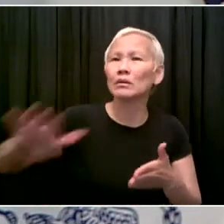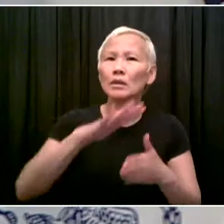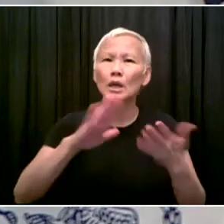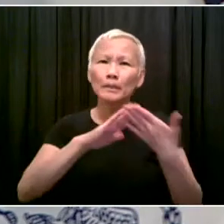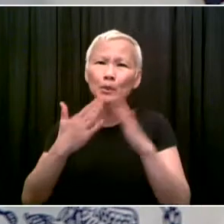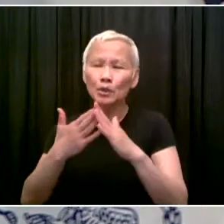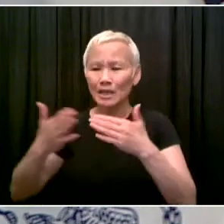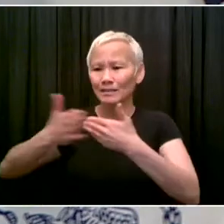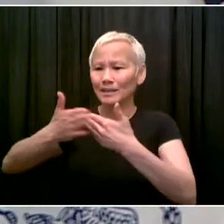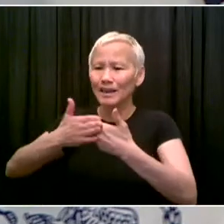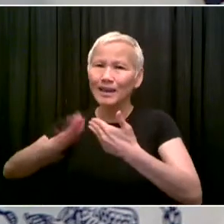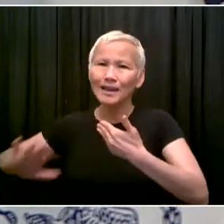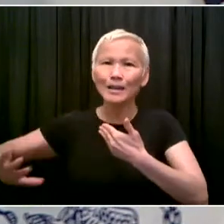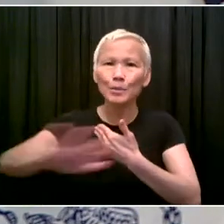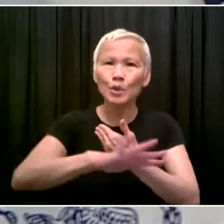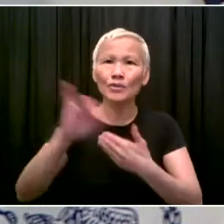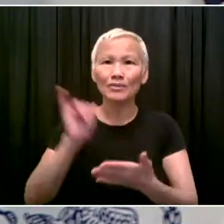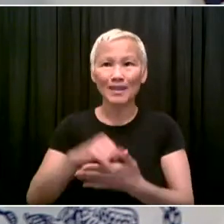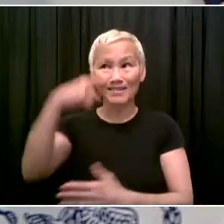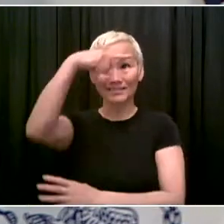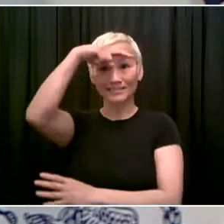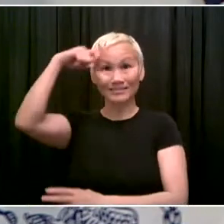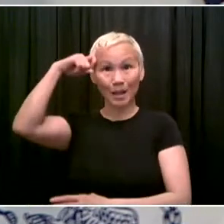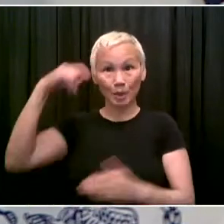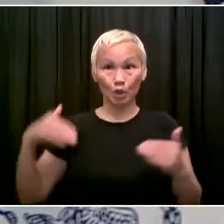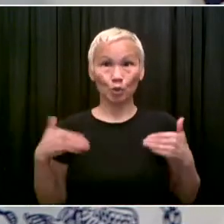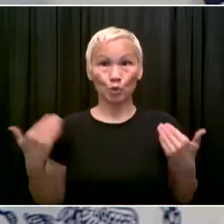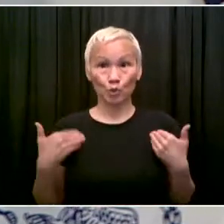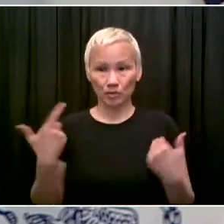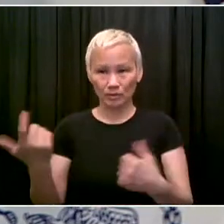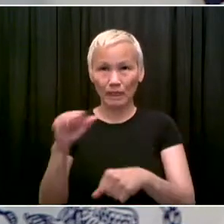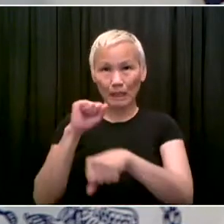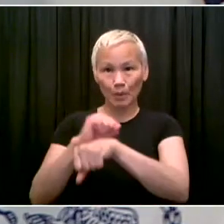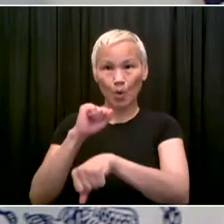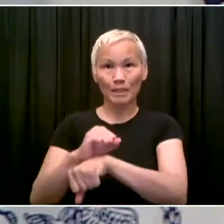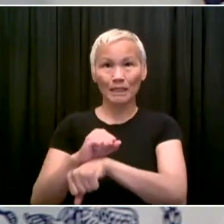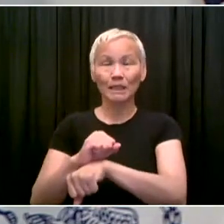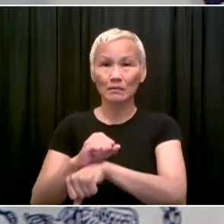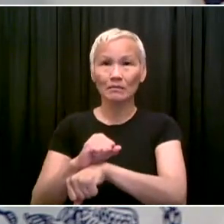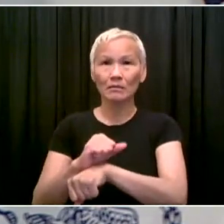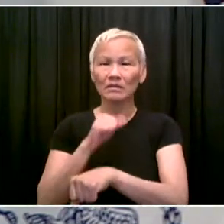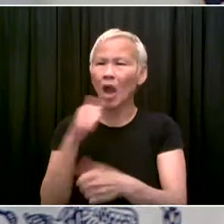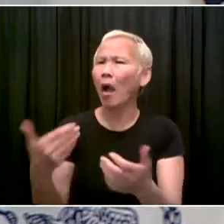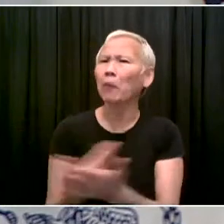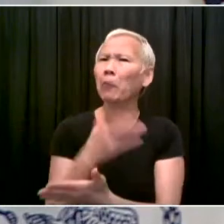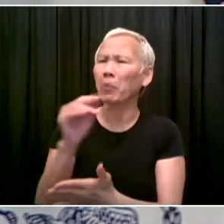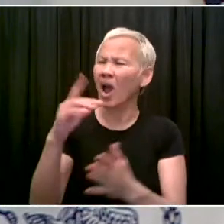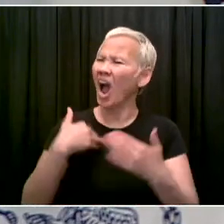SO MANY LEVELS AND WAYS TO CREATE A WHOLE NEW AND BETTER ENVIRONMENT IN